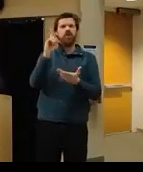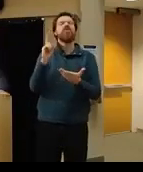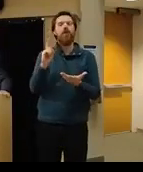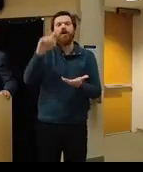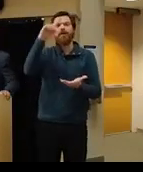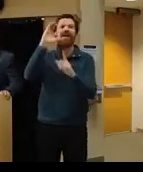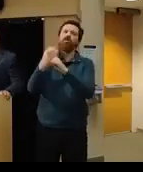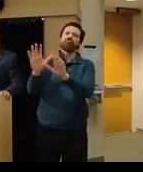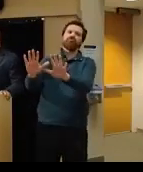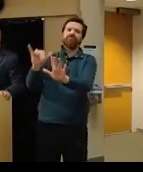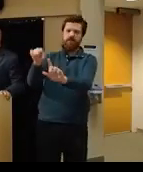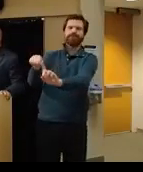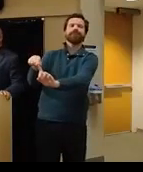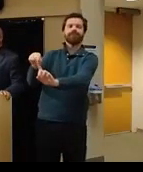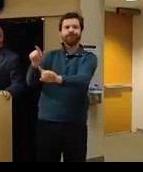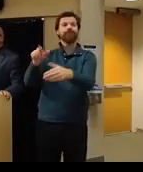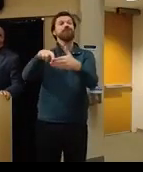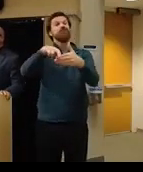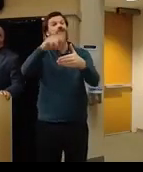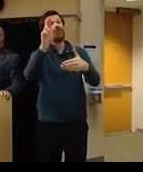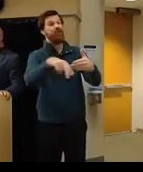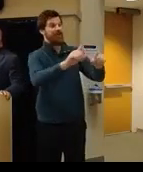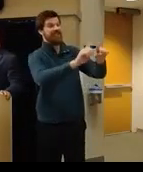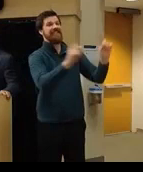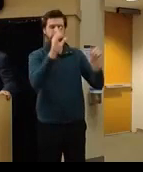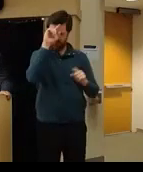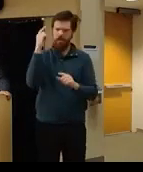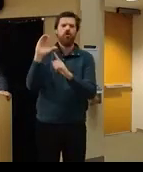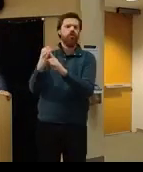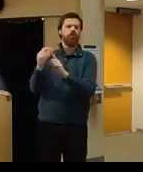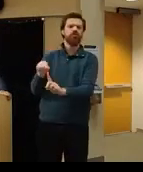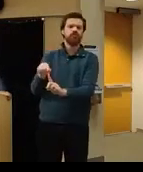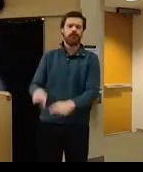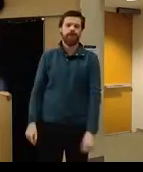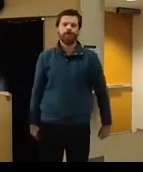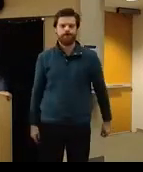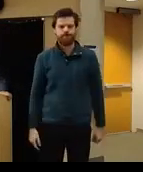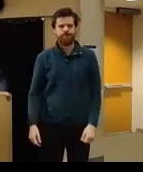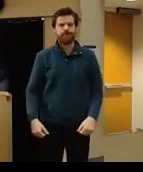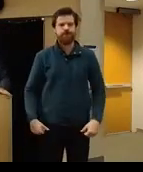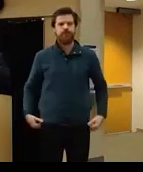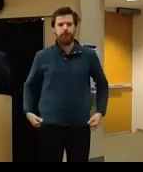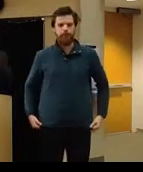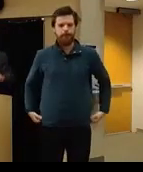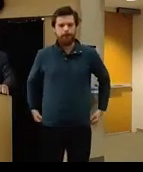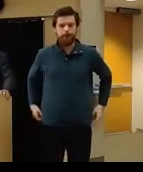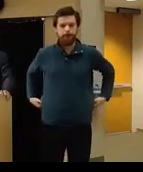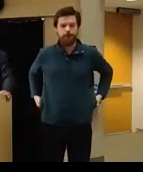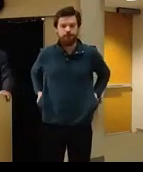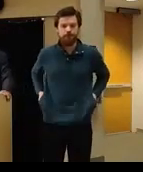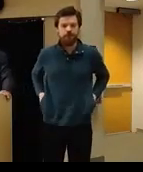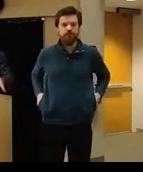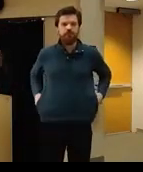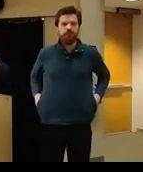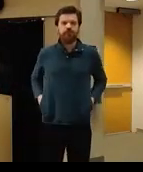Culture that results in these differences now what I found Pro interesting was that as we began